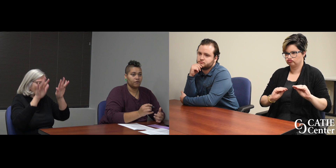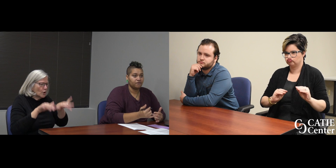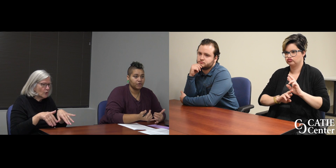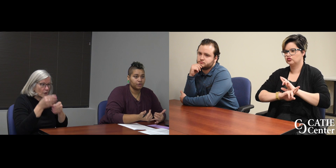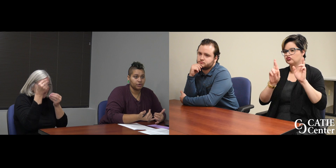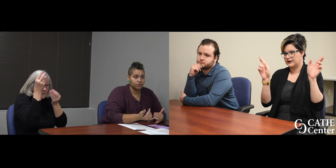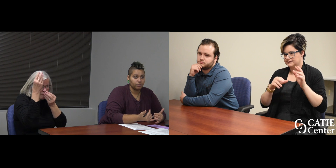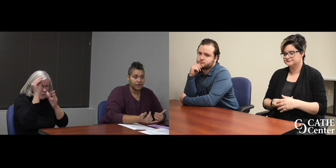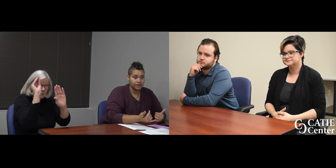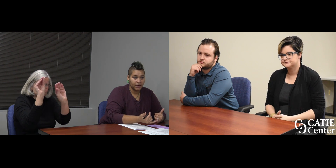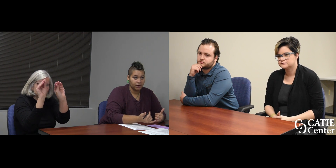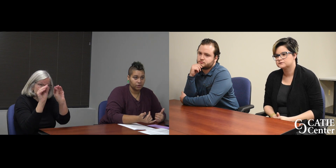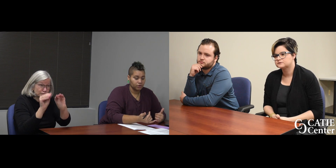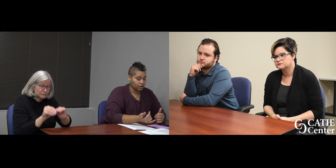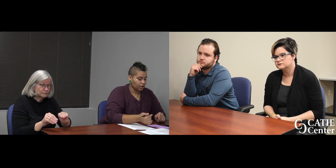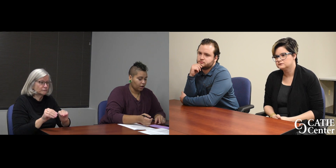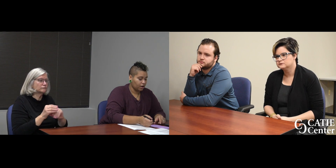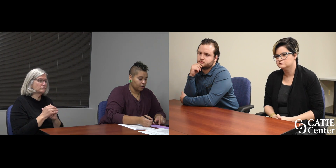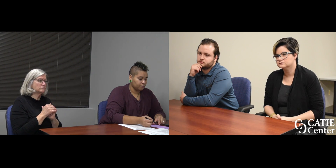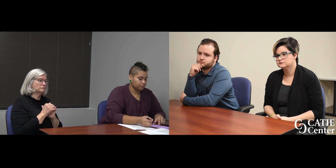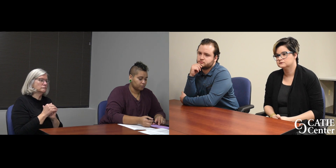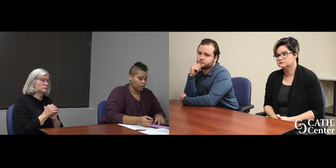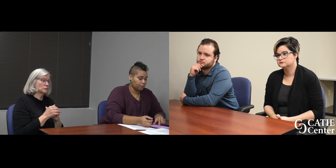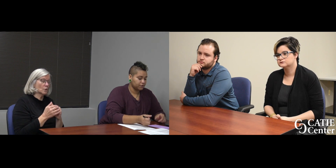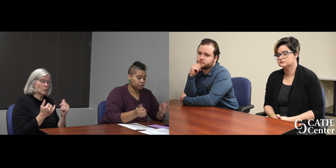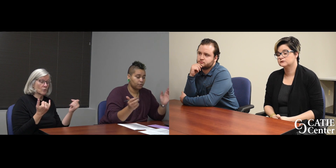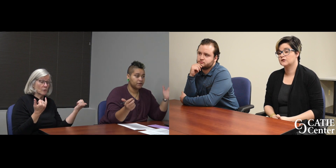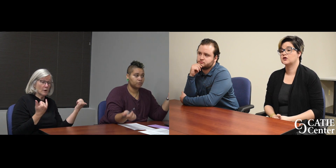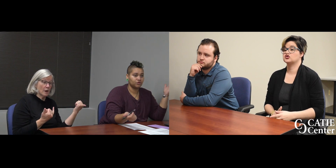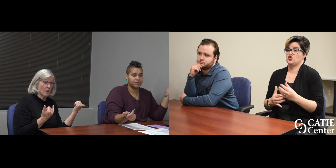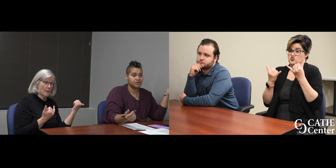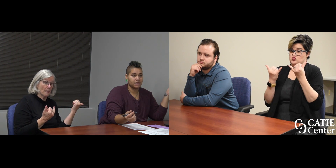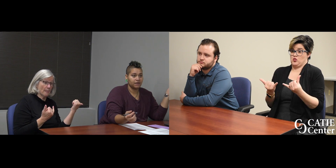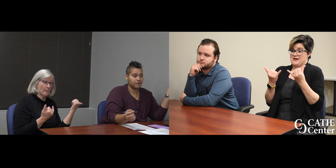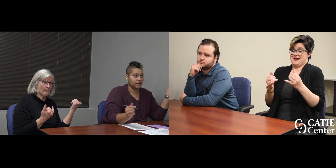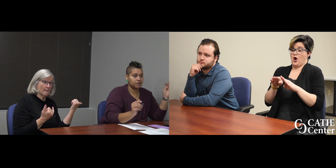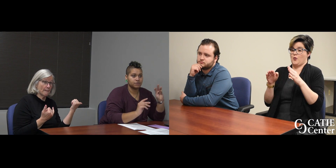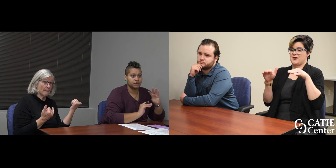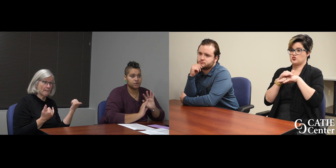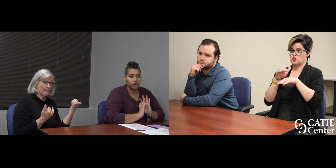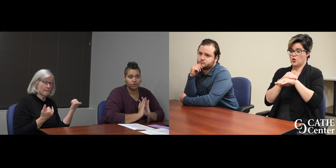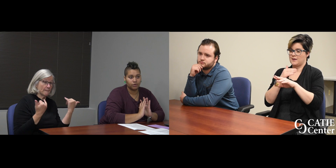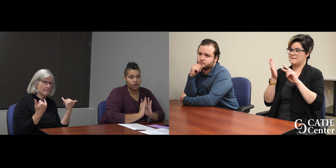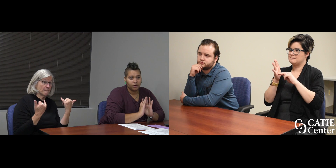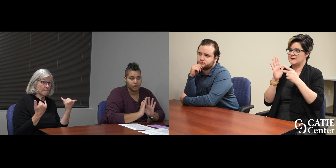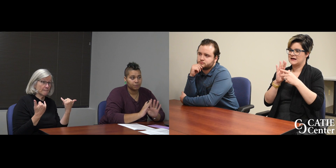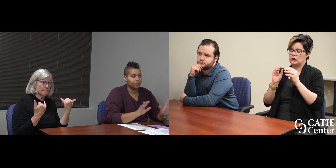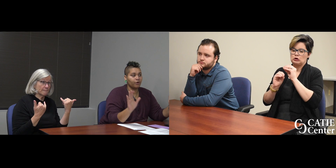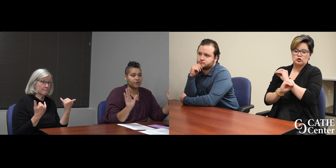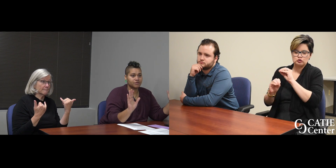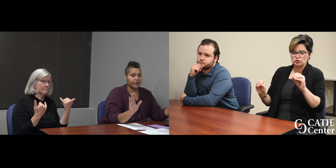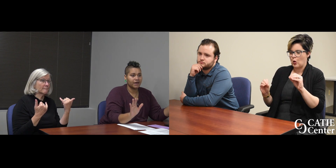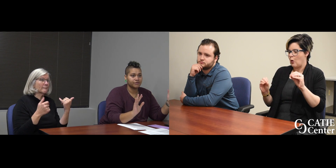For right now, open enrollment, which means that's there no rigamarole. There's no hassle.